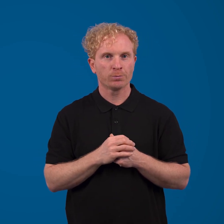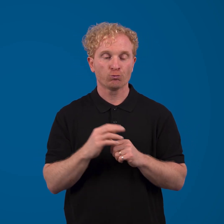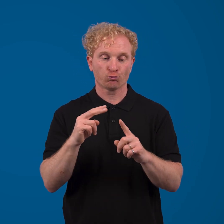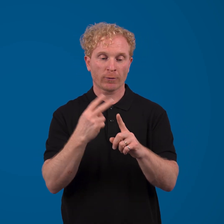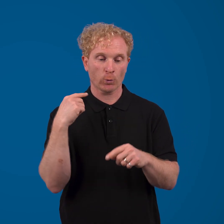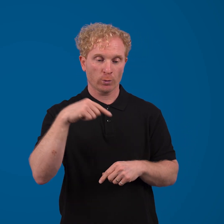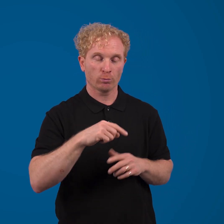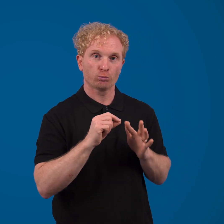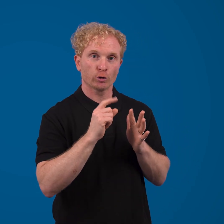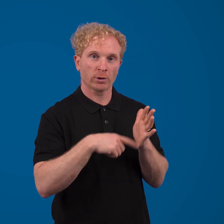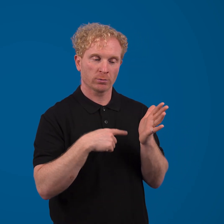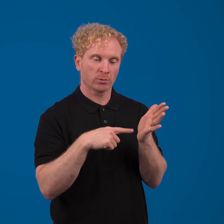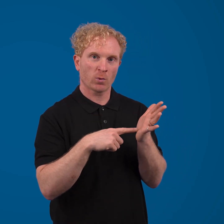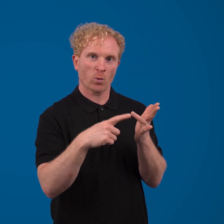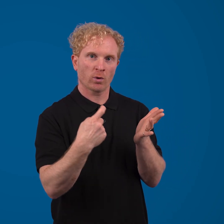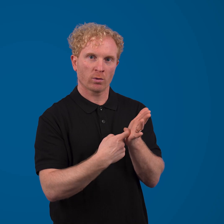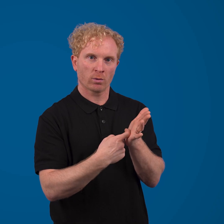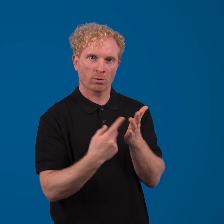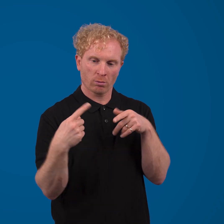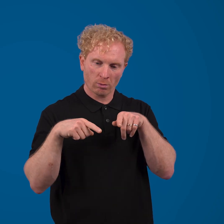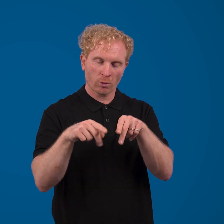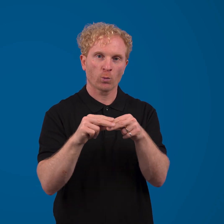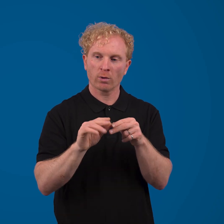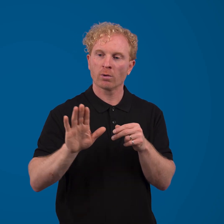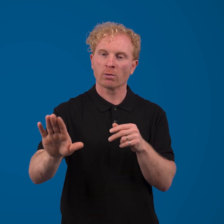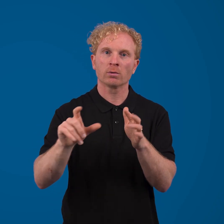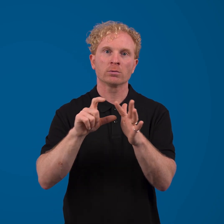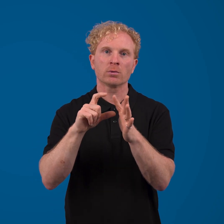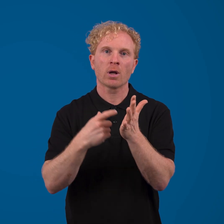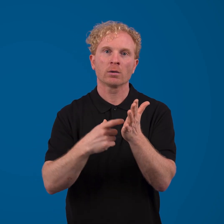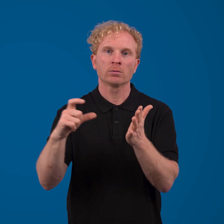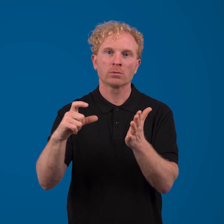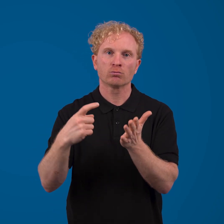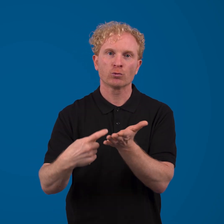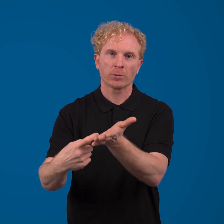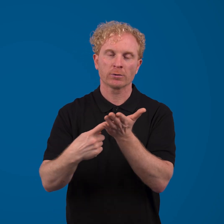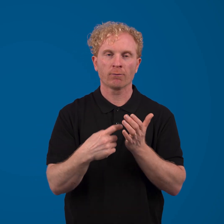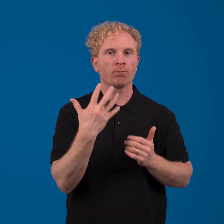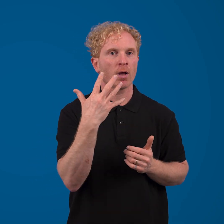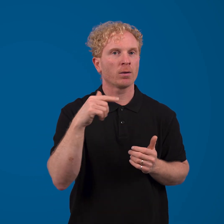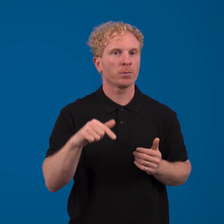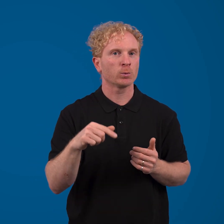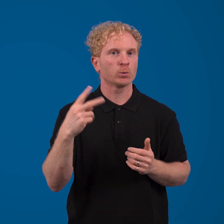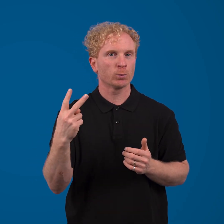The Review Project’s Terms of Reference aligns with the Disability Royal Commission’s recommendation 5.2.